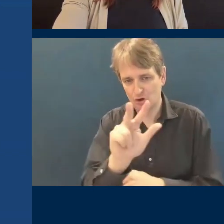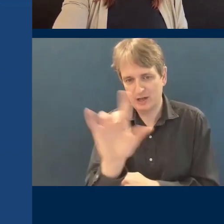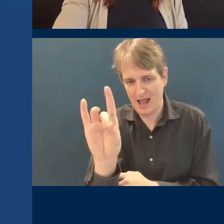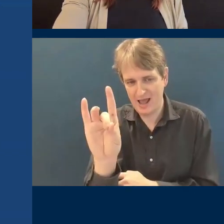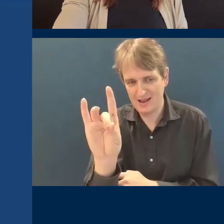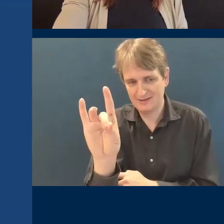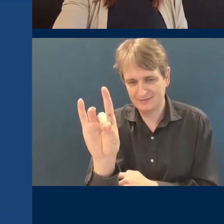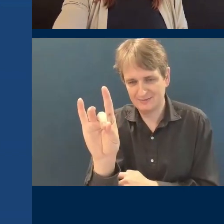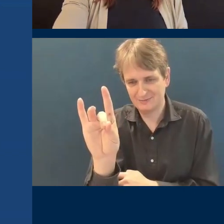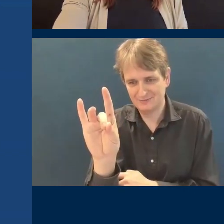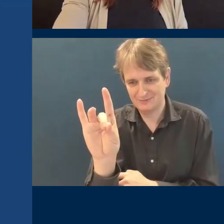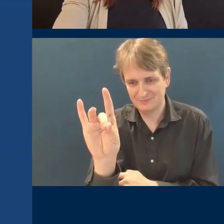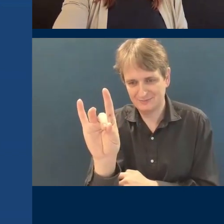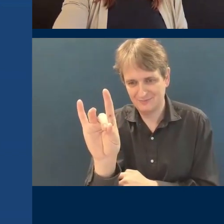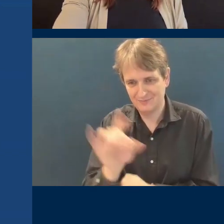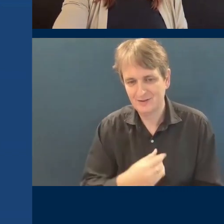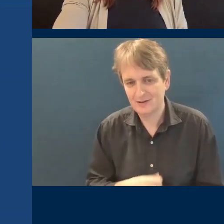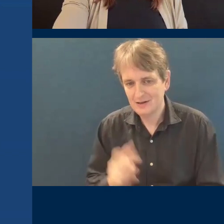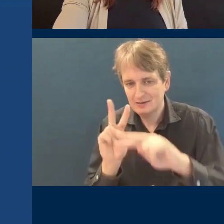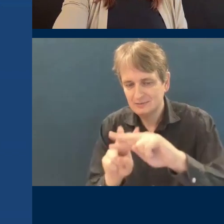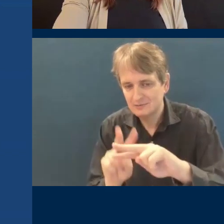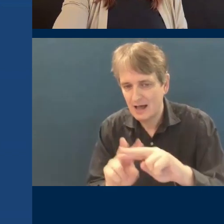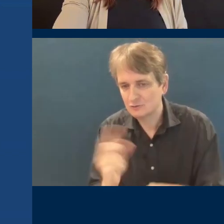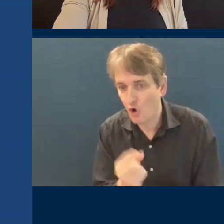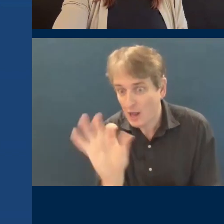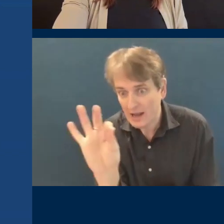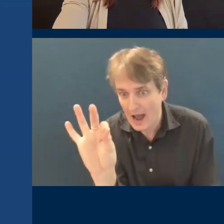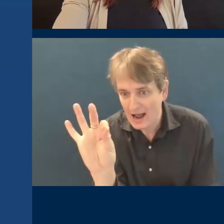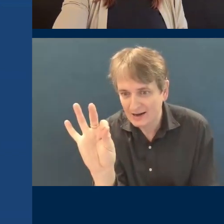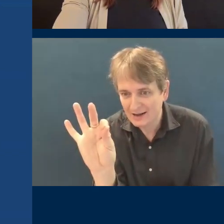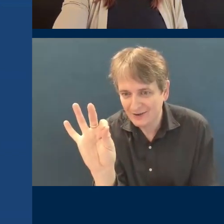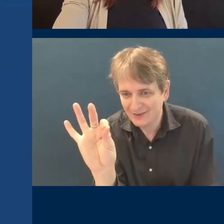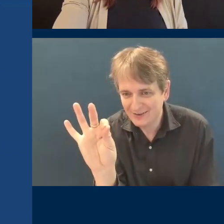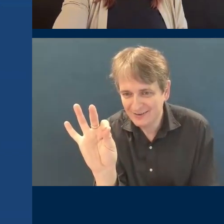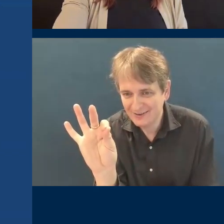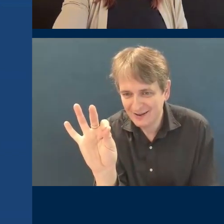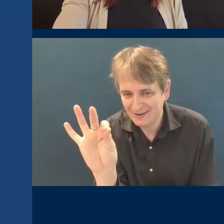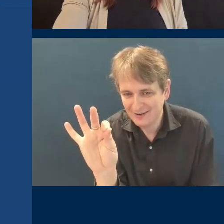Teams meets 38 of their criteria, Slack only met 9,